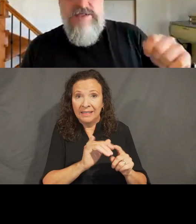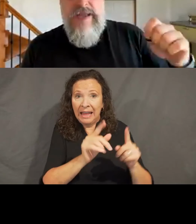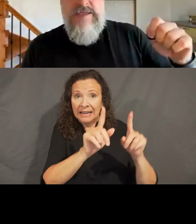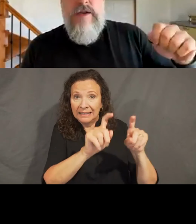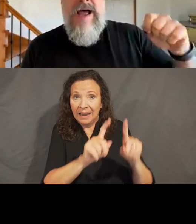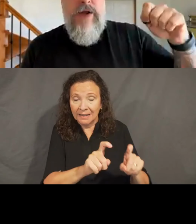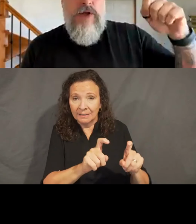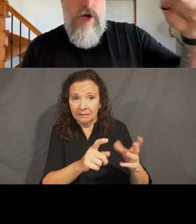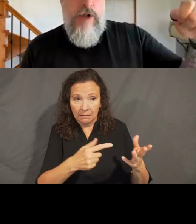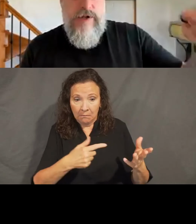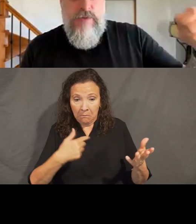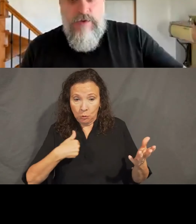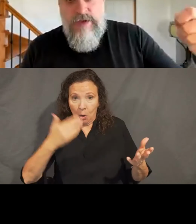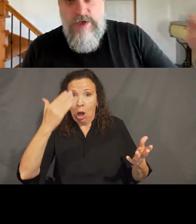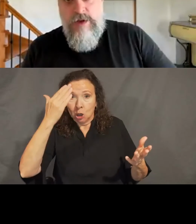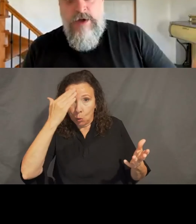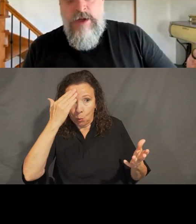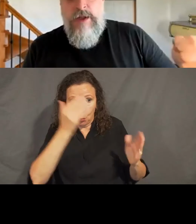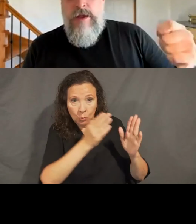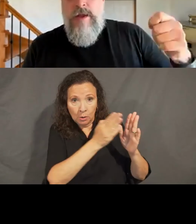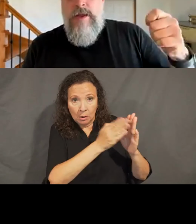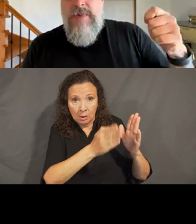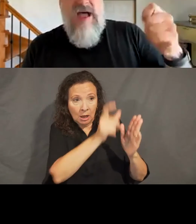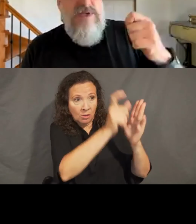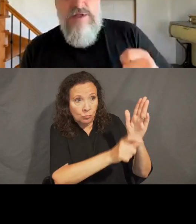based on how I could color it with the right color.